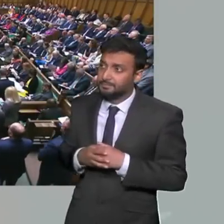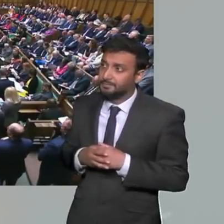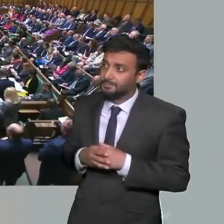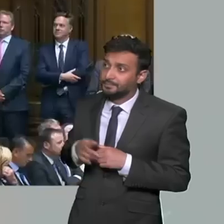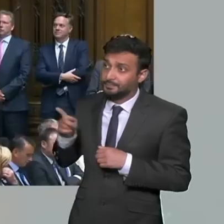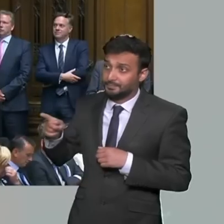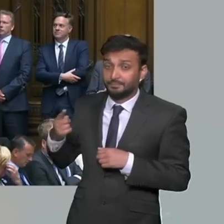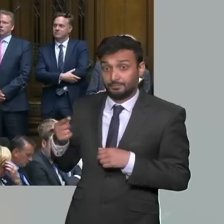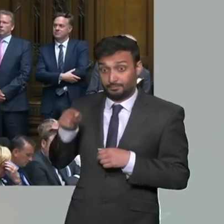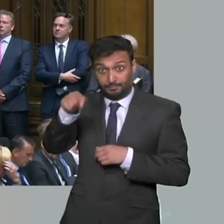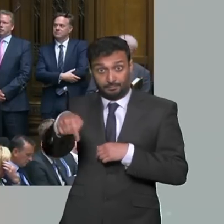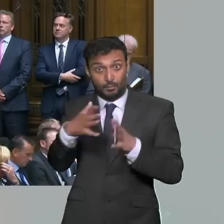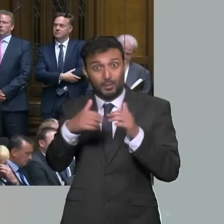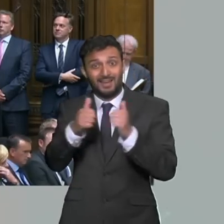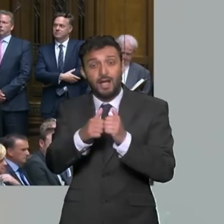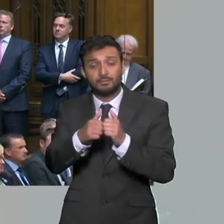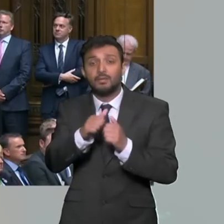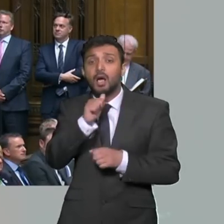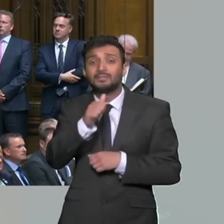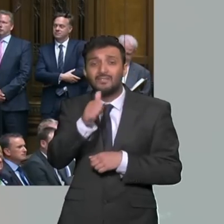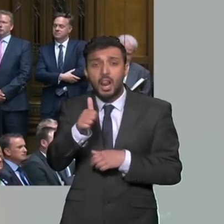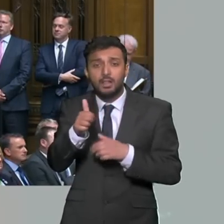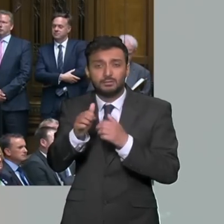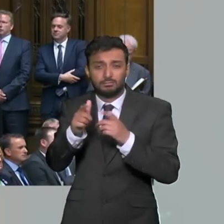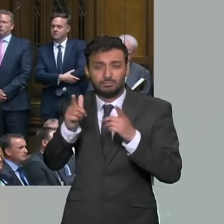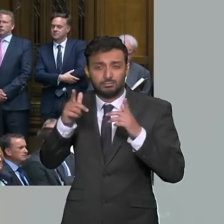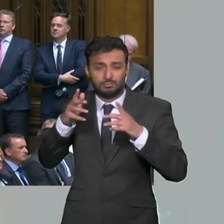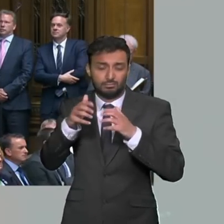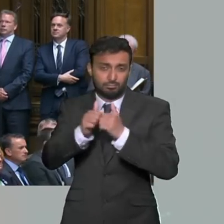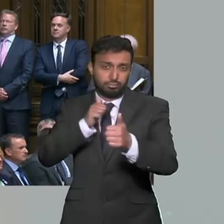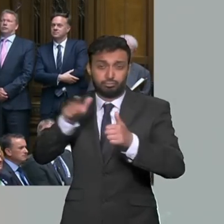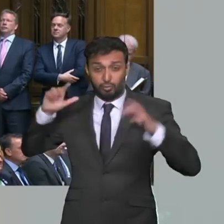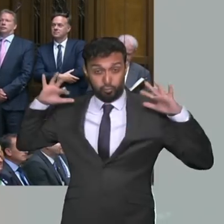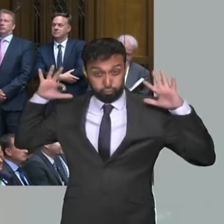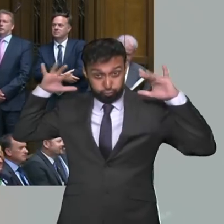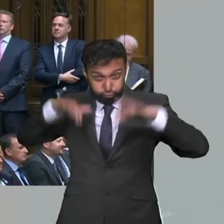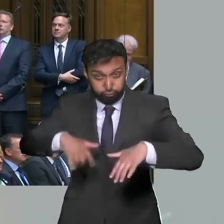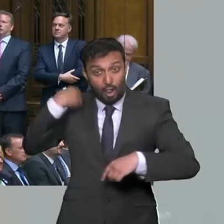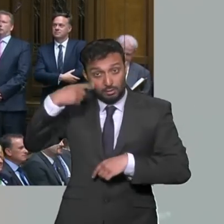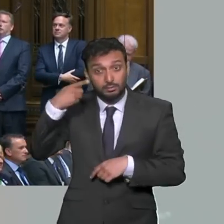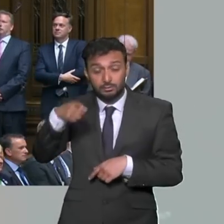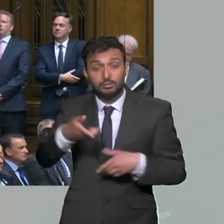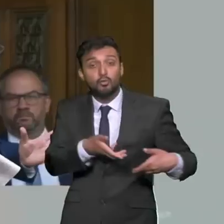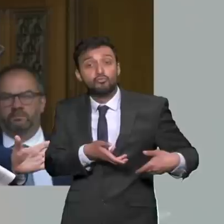sports fans are coming down to London. On Saturday, Huddersfield Giants are in their first rugby league challenge cup final for